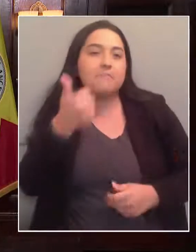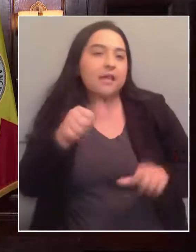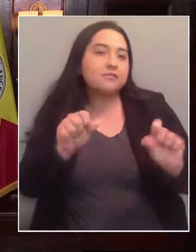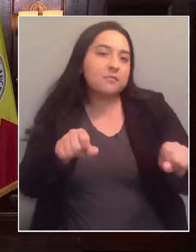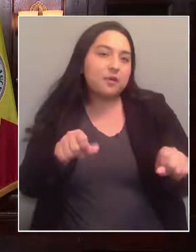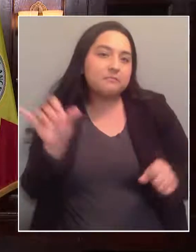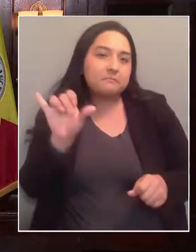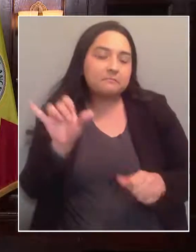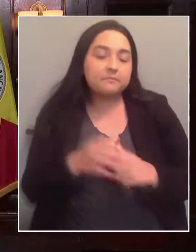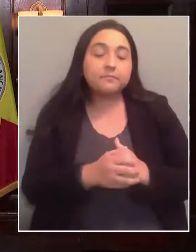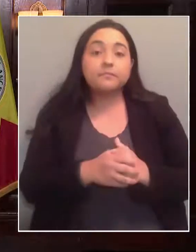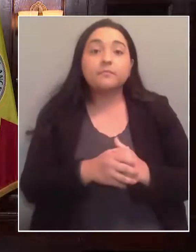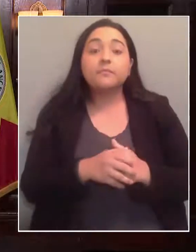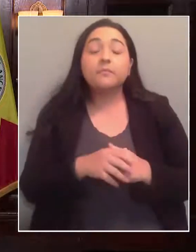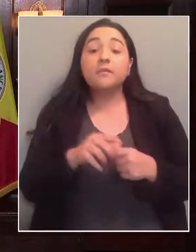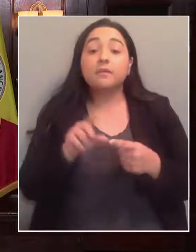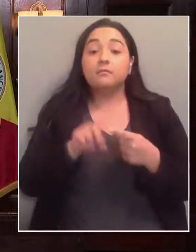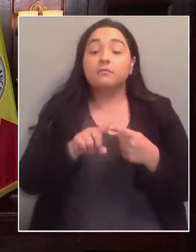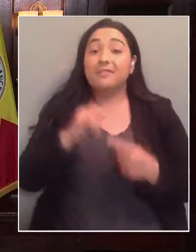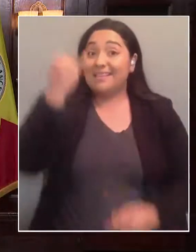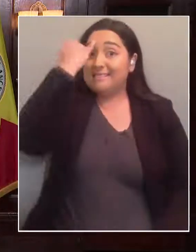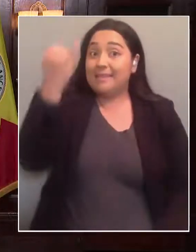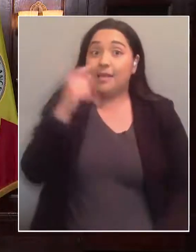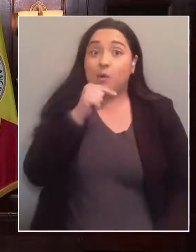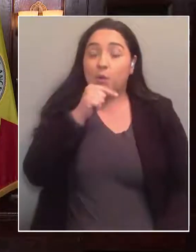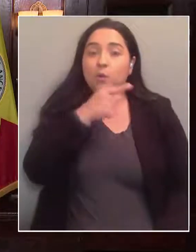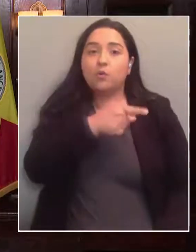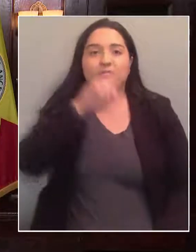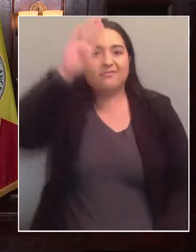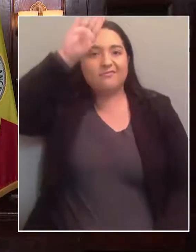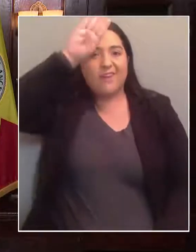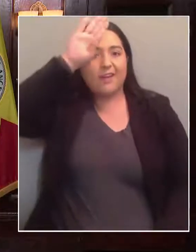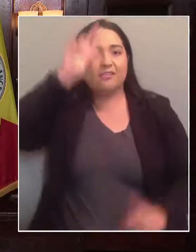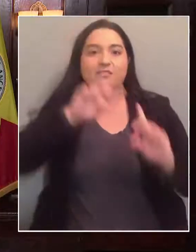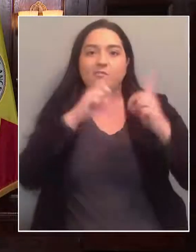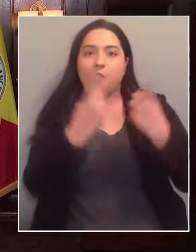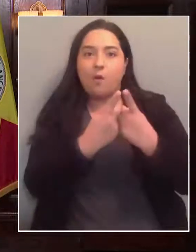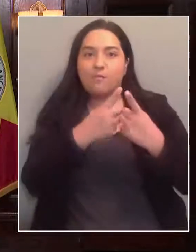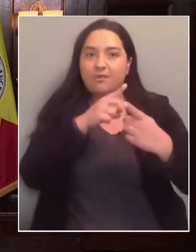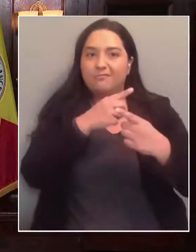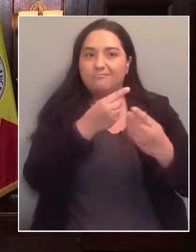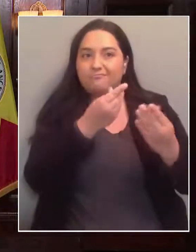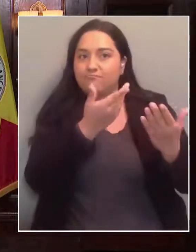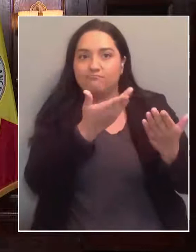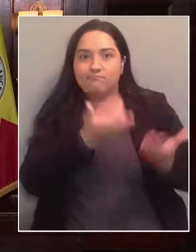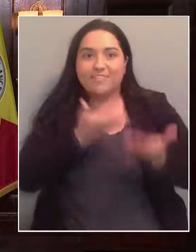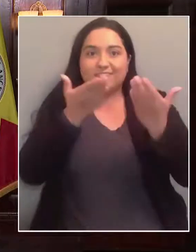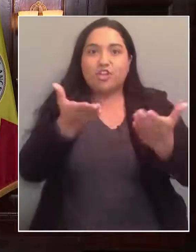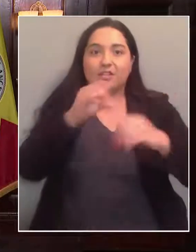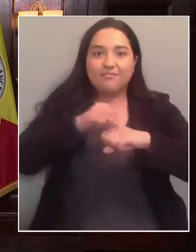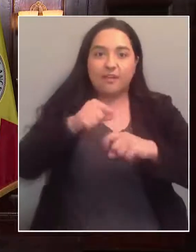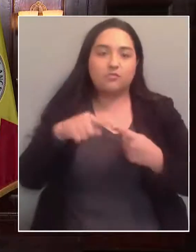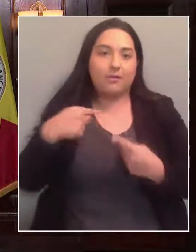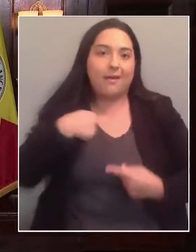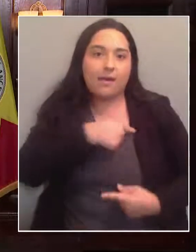REALLY ON THE ADVISE OF OUR FIRE DEPARTMENT AND CORE PARTNERS WHERE IT WAS A MASS SITE.